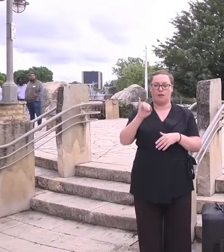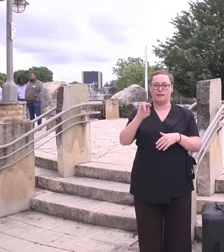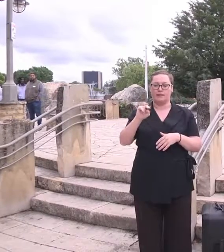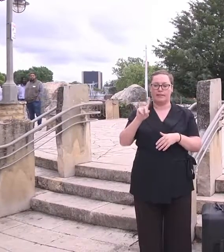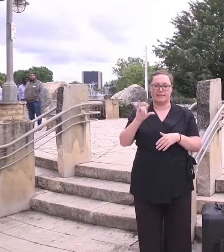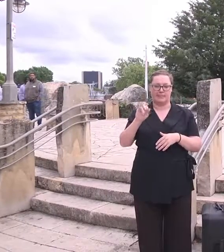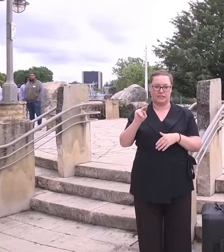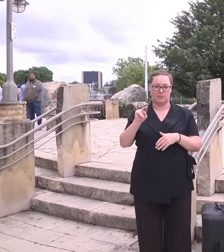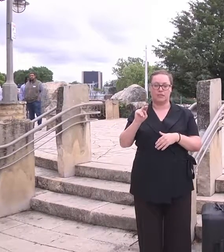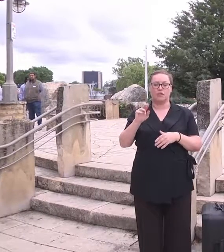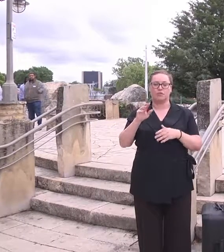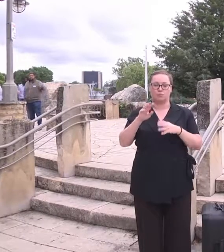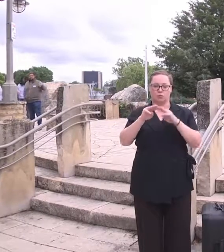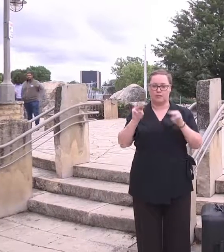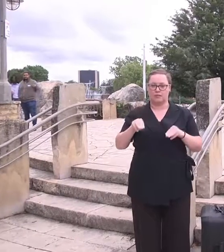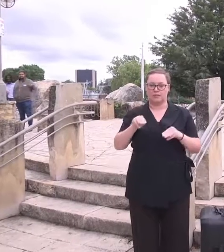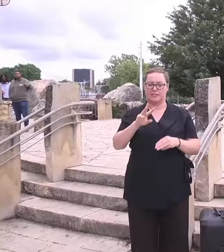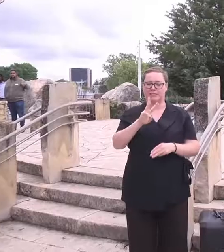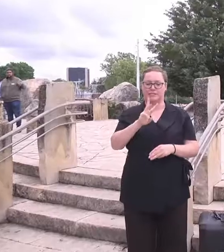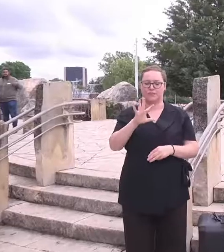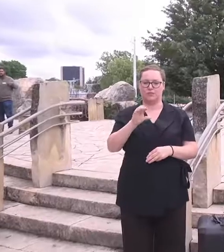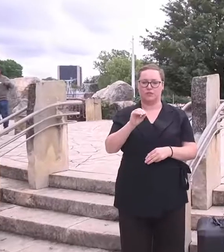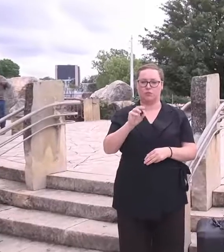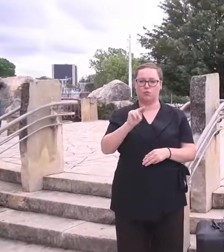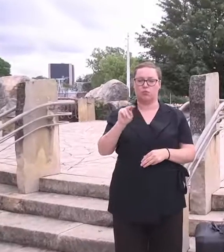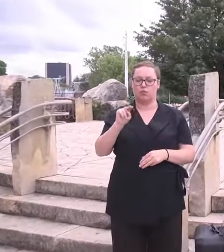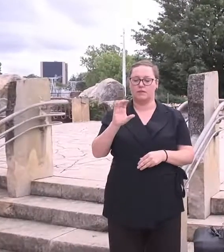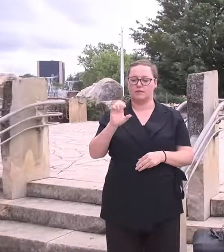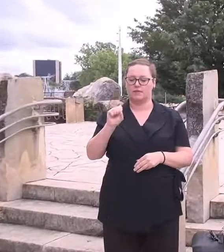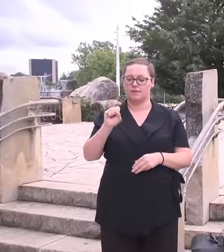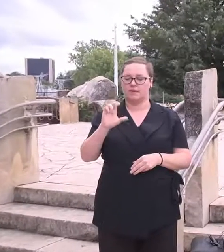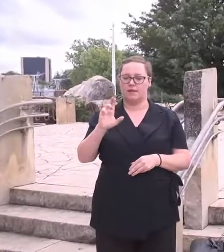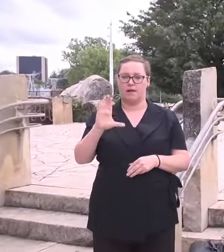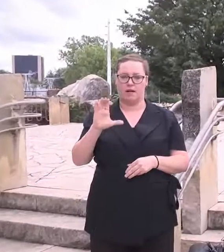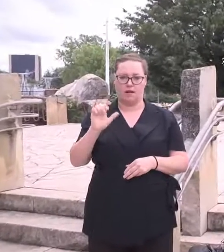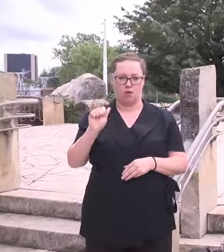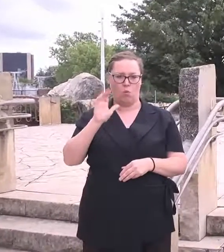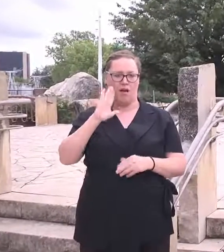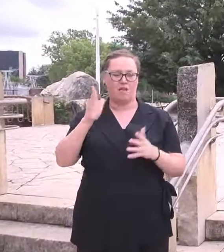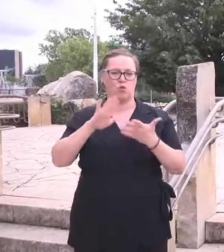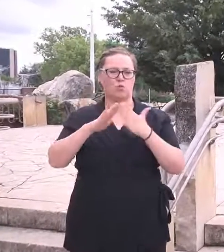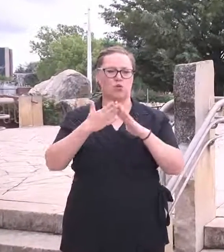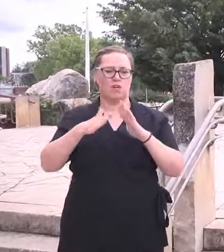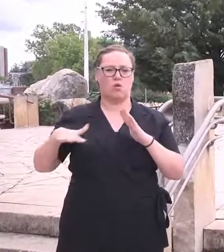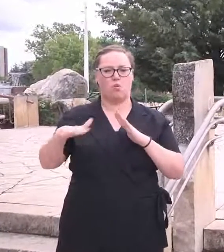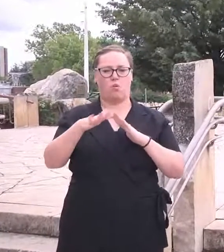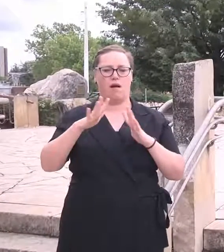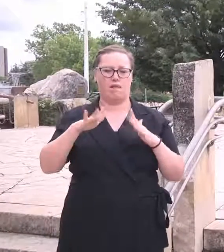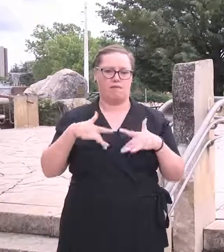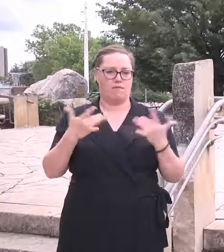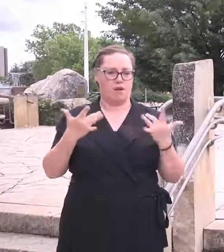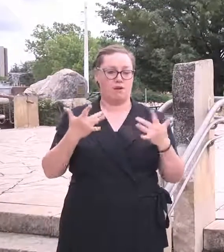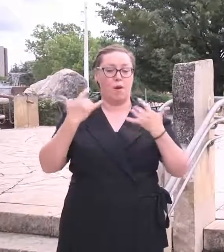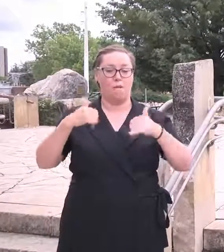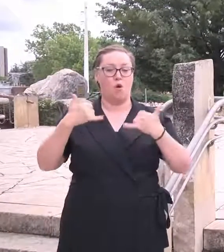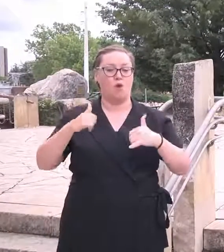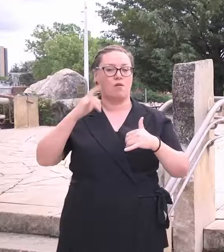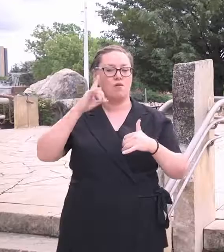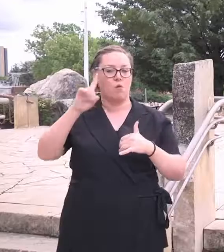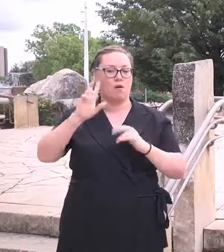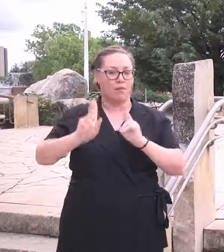North cica will will host a free CommunityWide event titled party for the people and this will